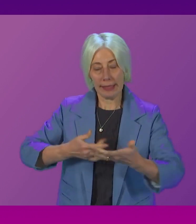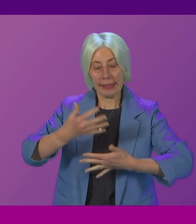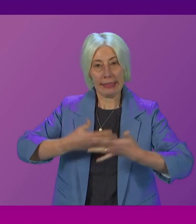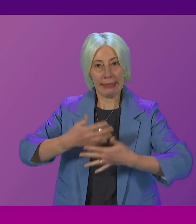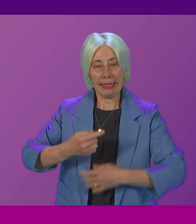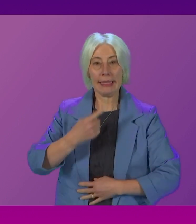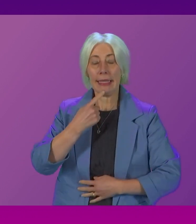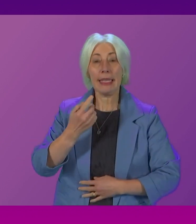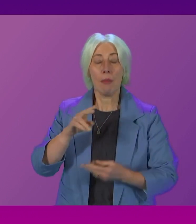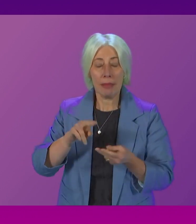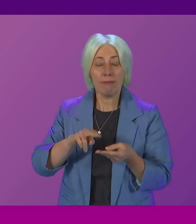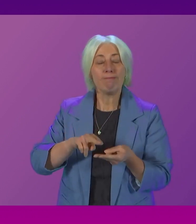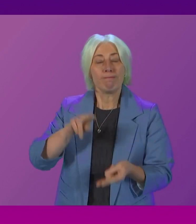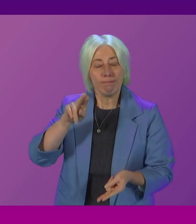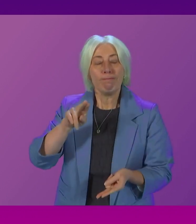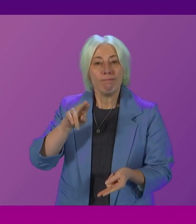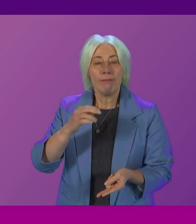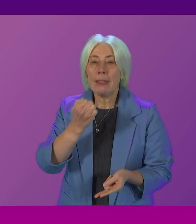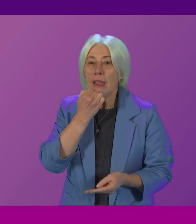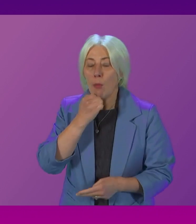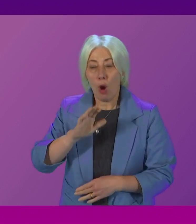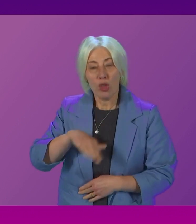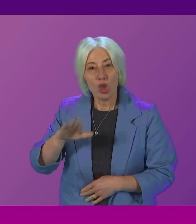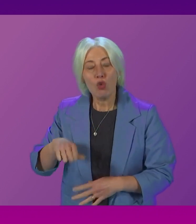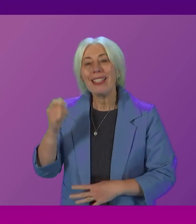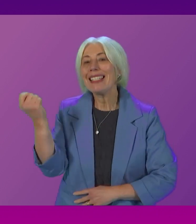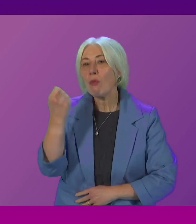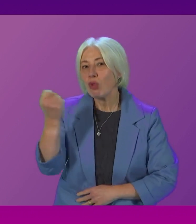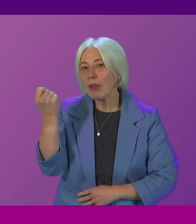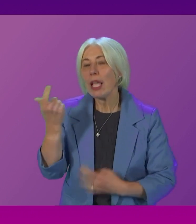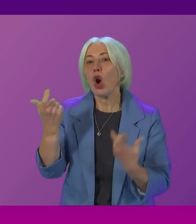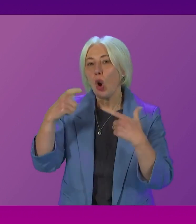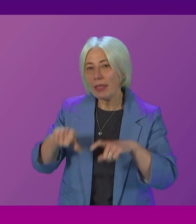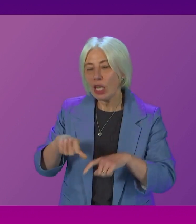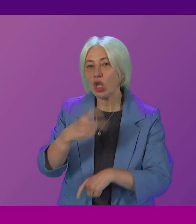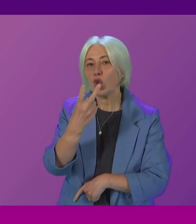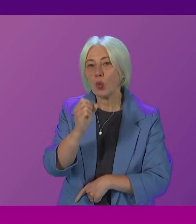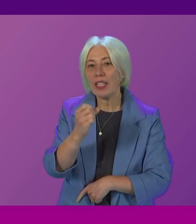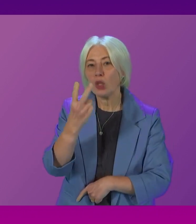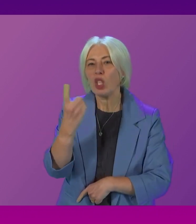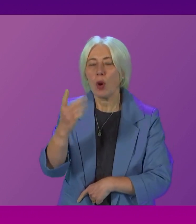there was an increase in the number of children in temporary accommodation in 2021-22, the social